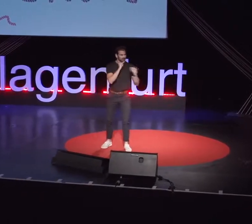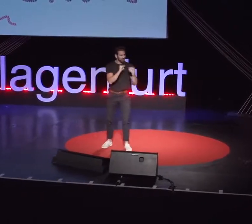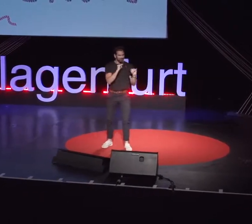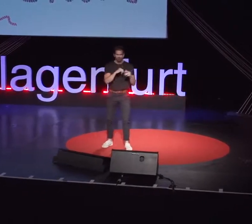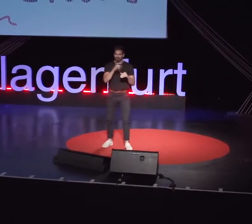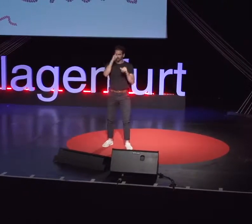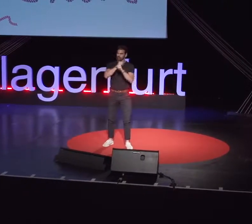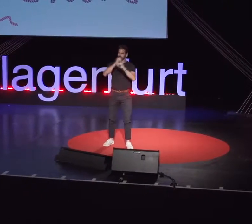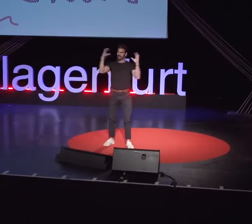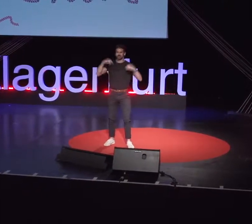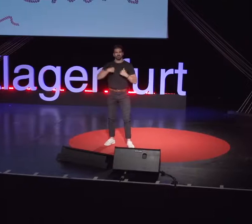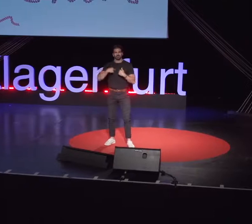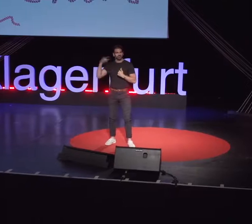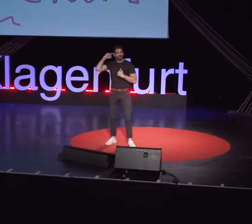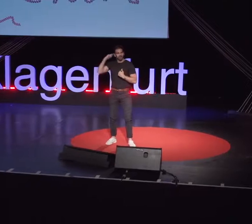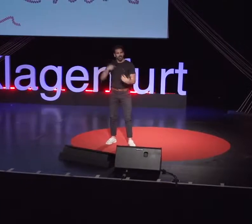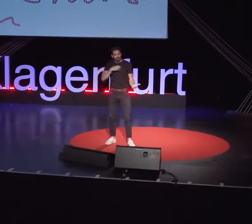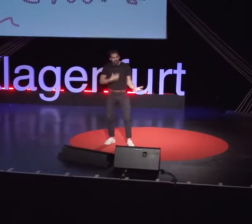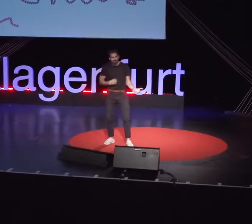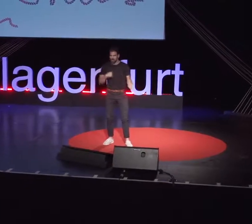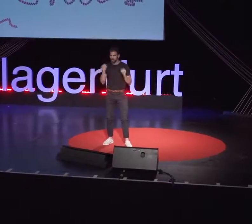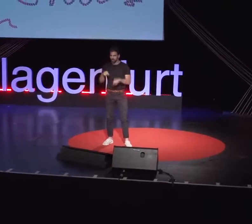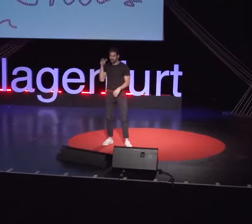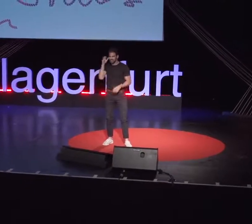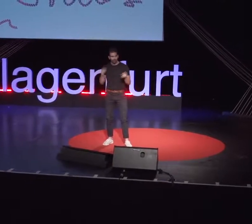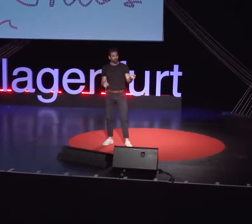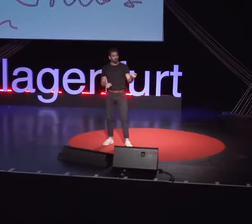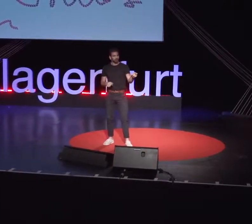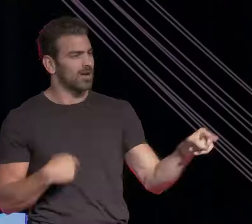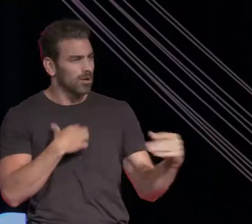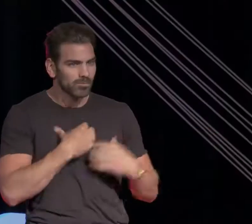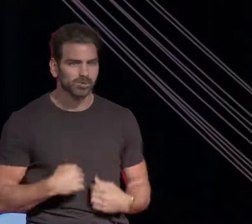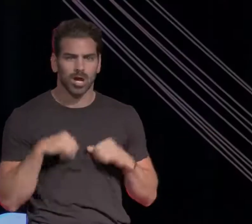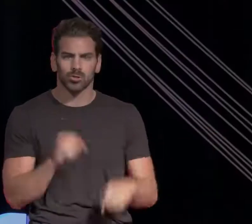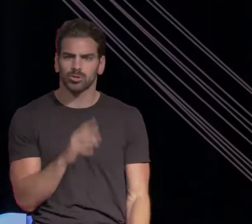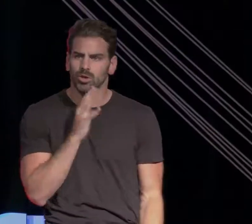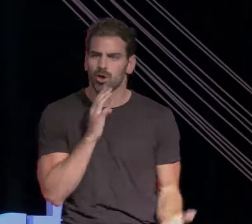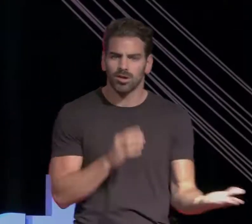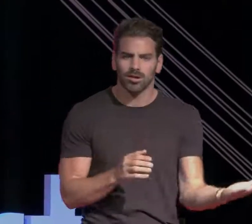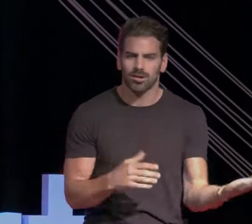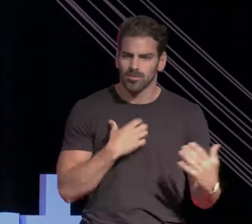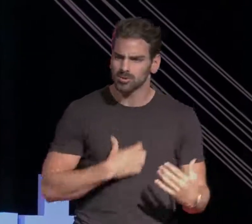i were to approach that meeting wishing that i could hear wishing that i could speak like them